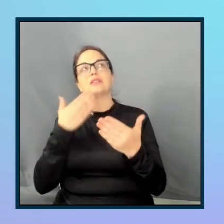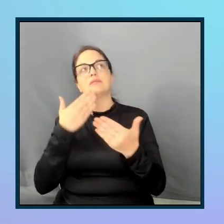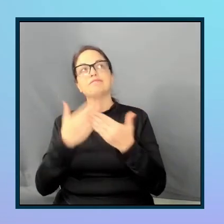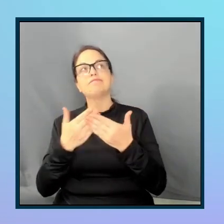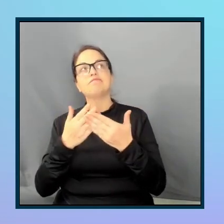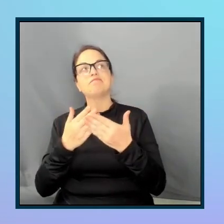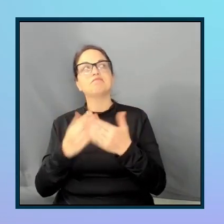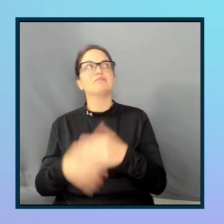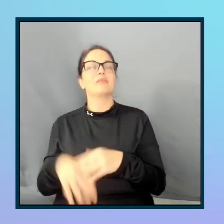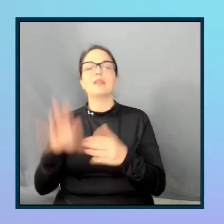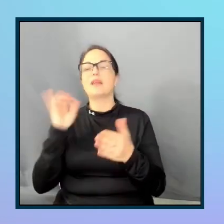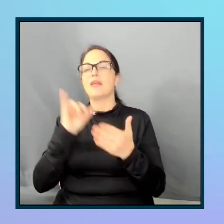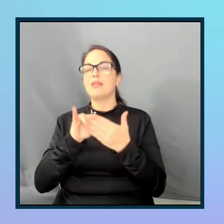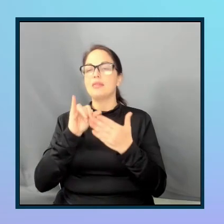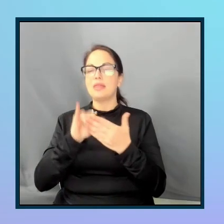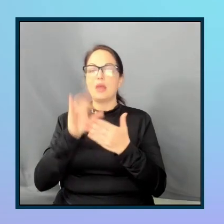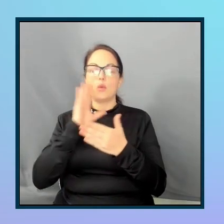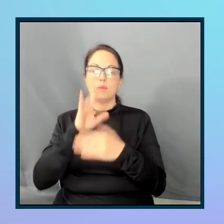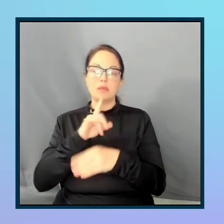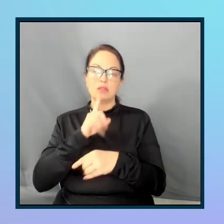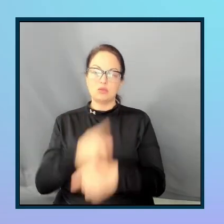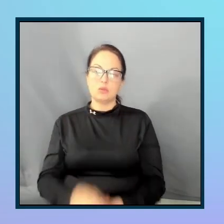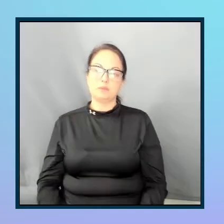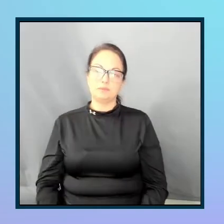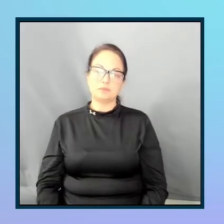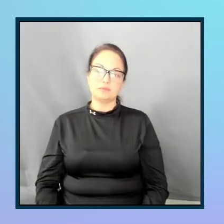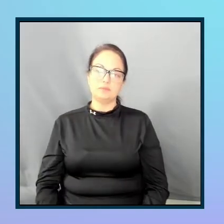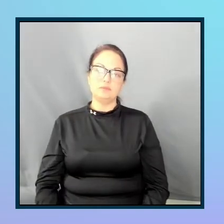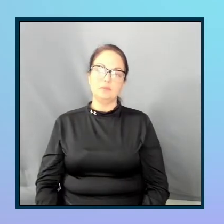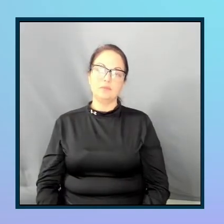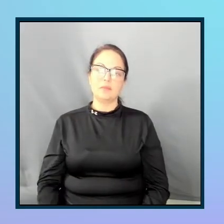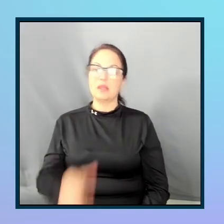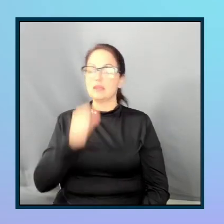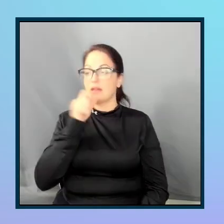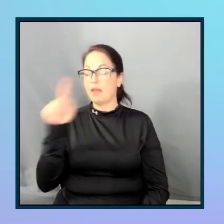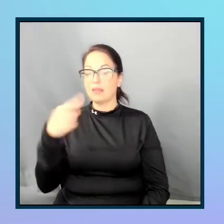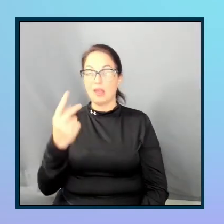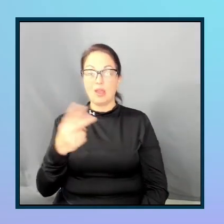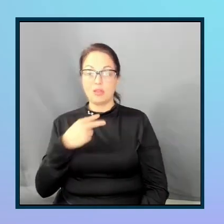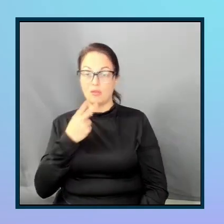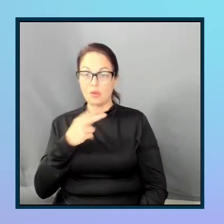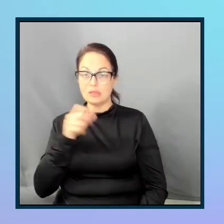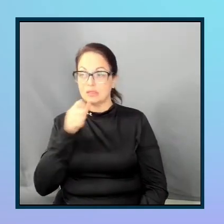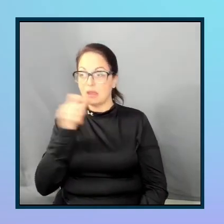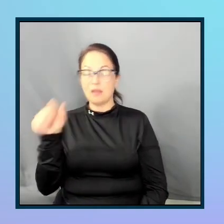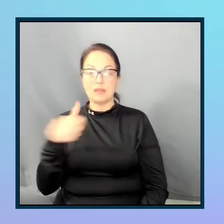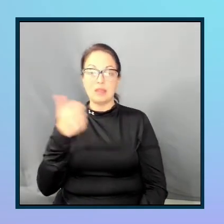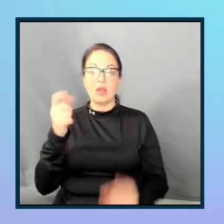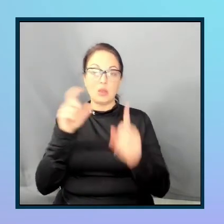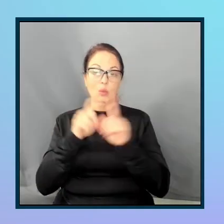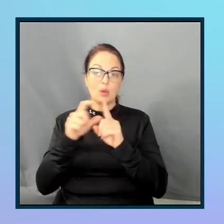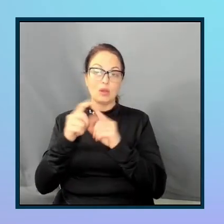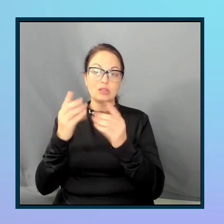because that's probably the truth, not these other voices, not these other words. So here's a book that comes to mind